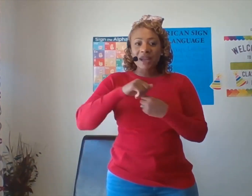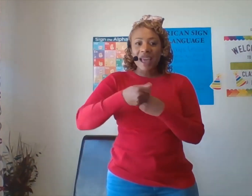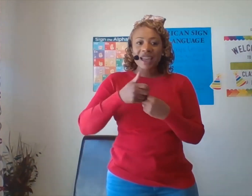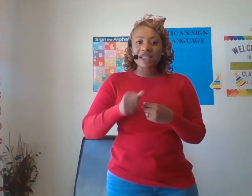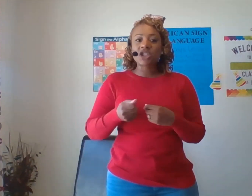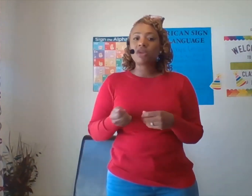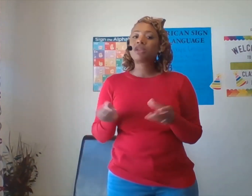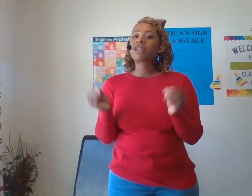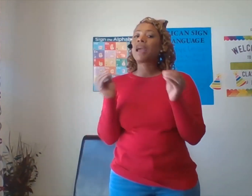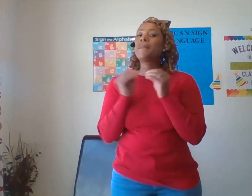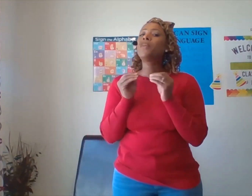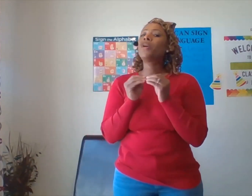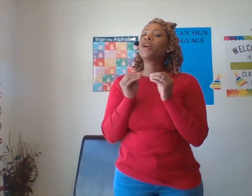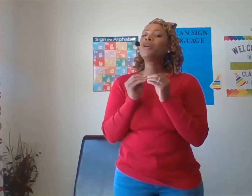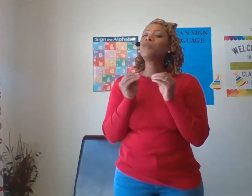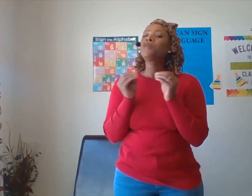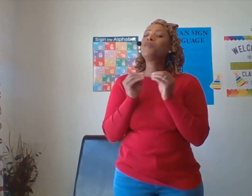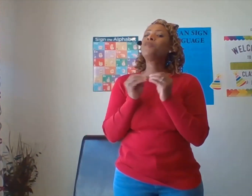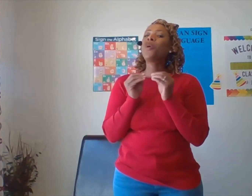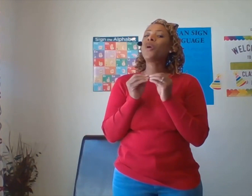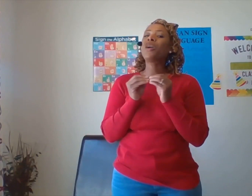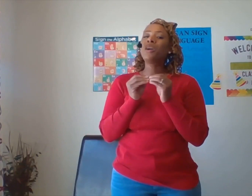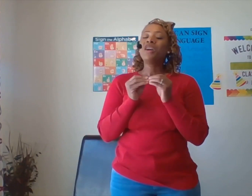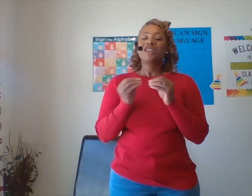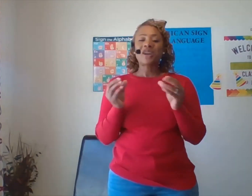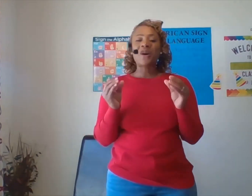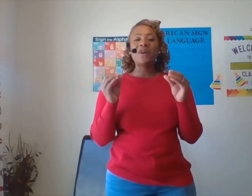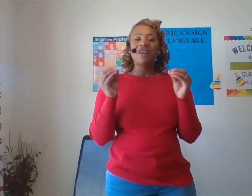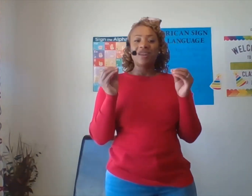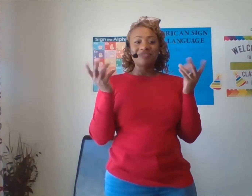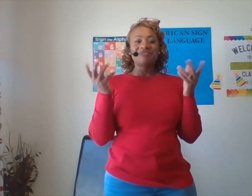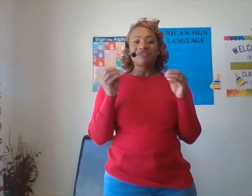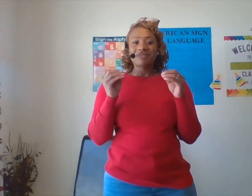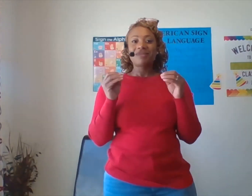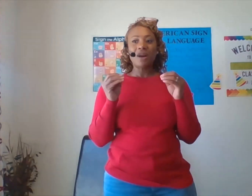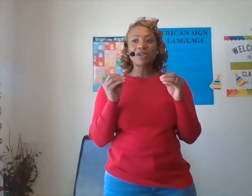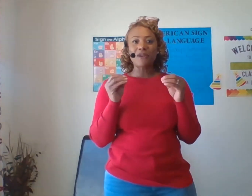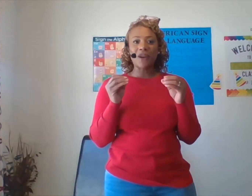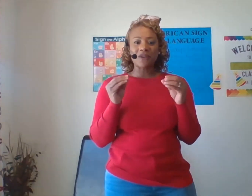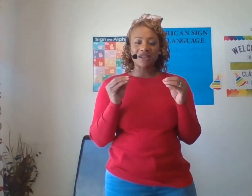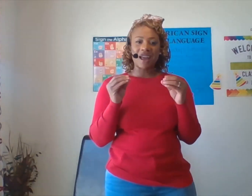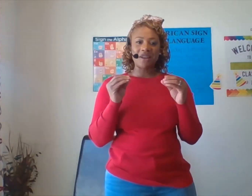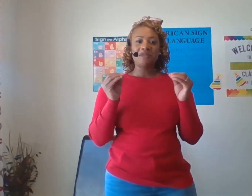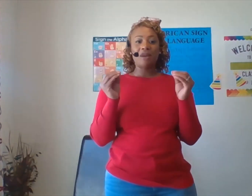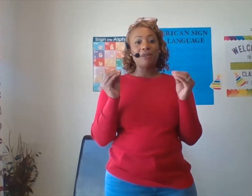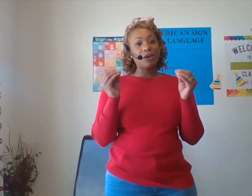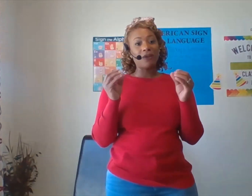bananas and she would say more MORE so that was her favorite sign might be your